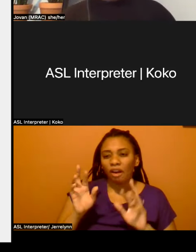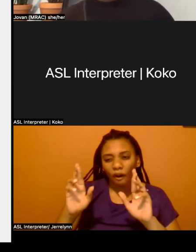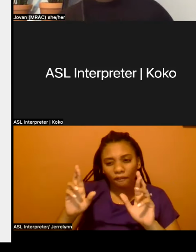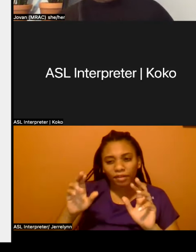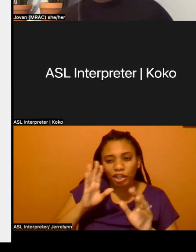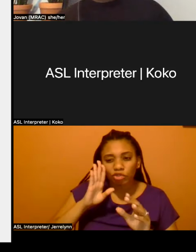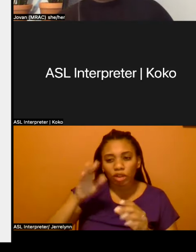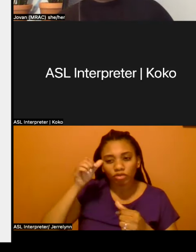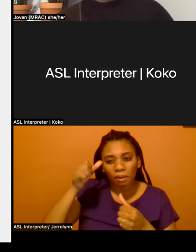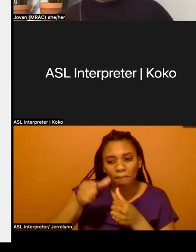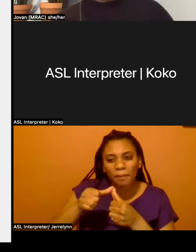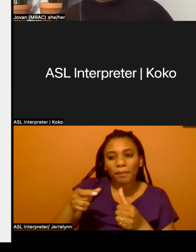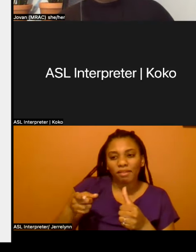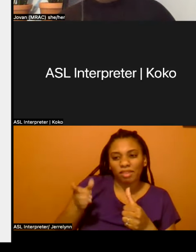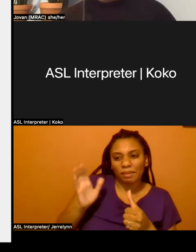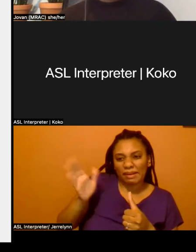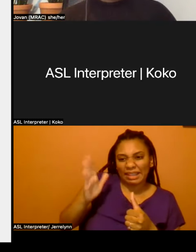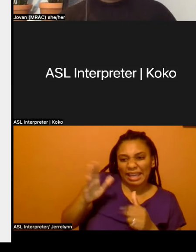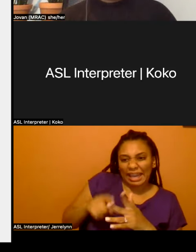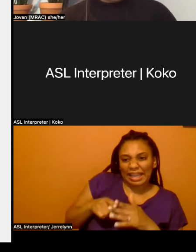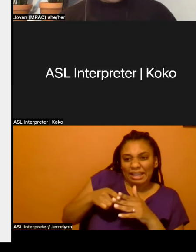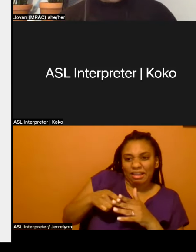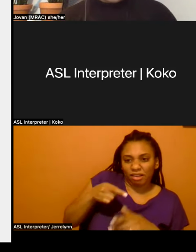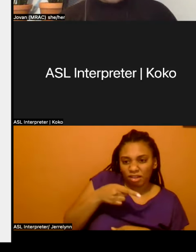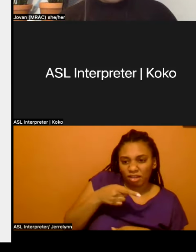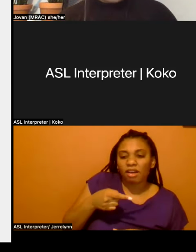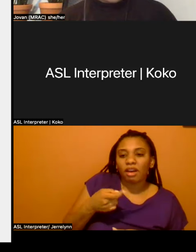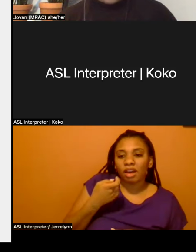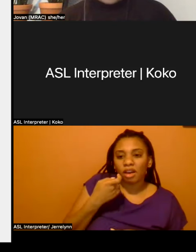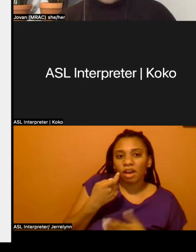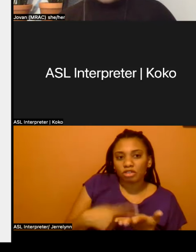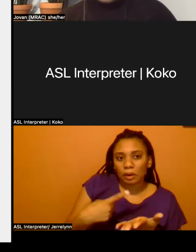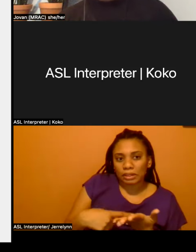I talked about how this was a co-created opportunity.